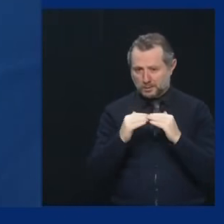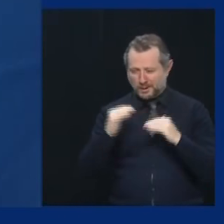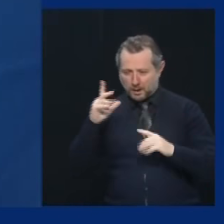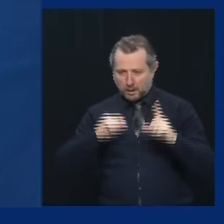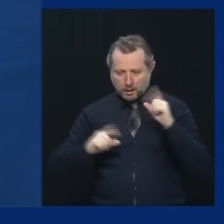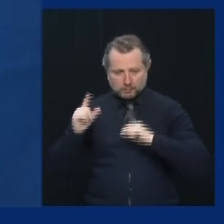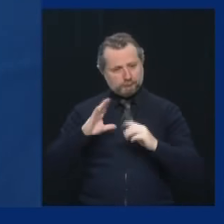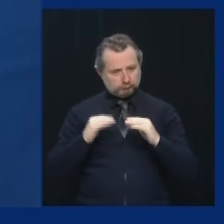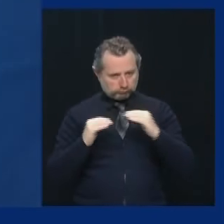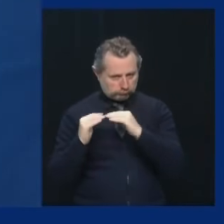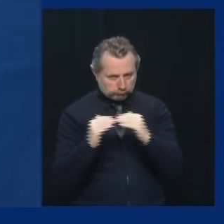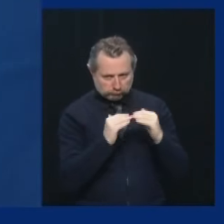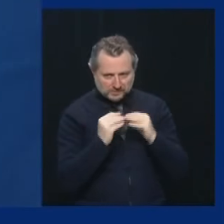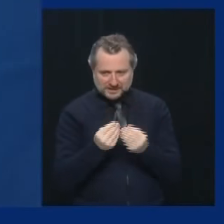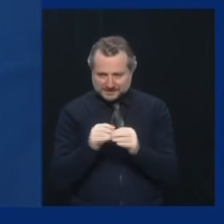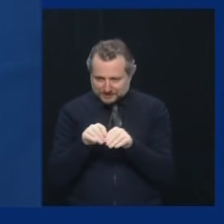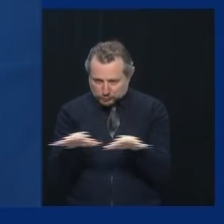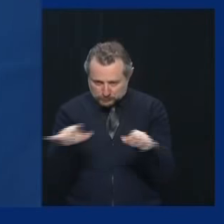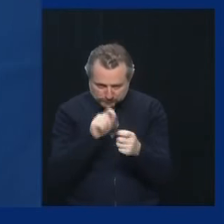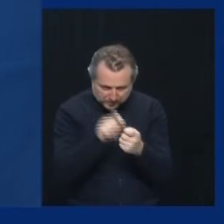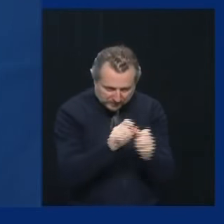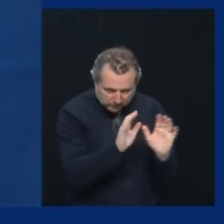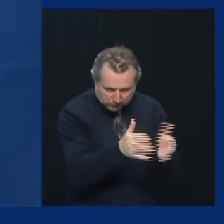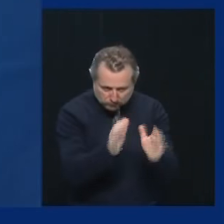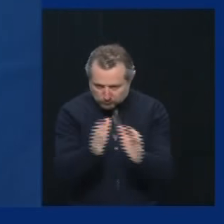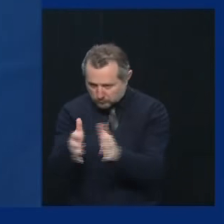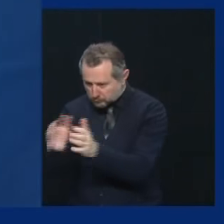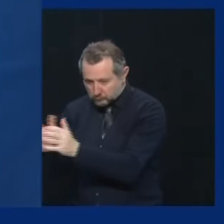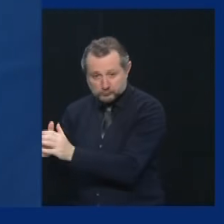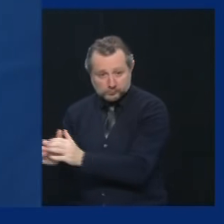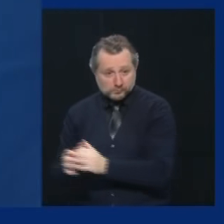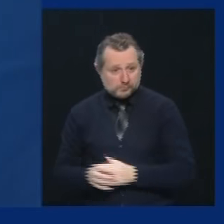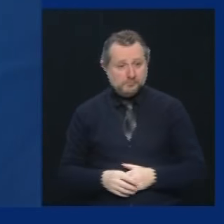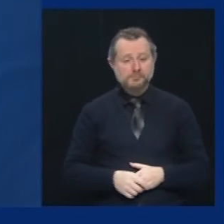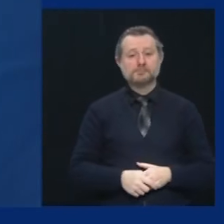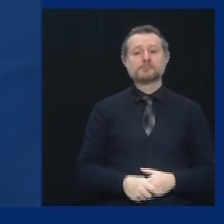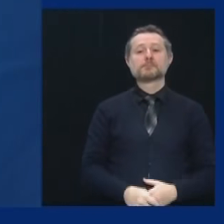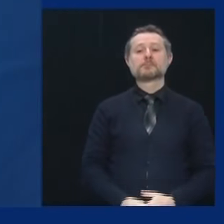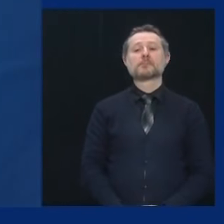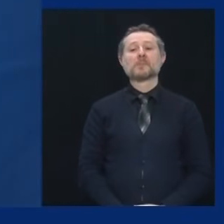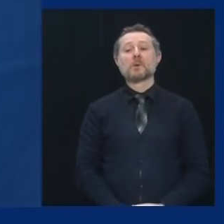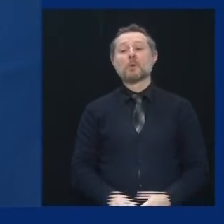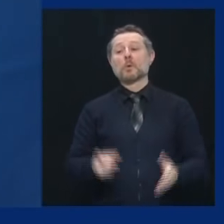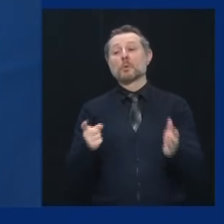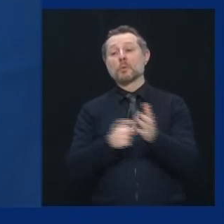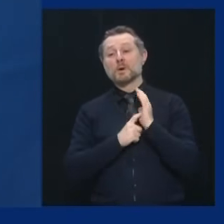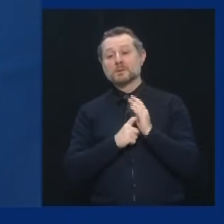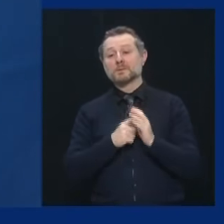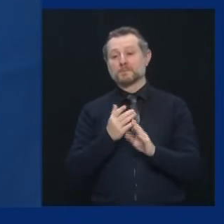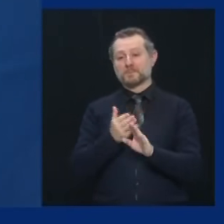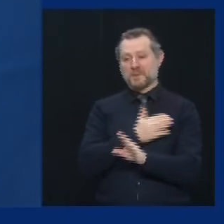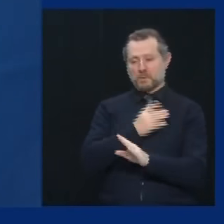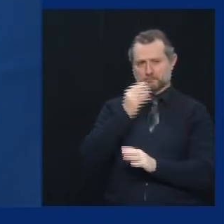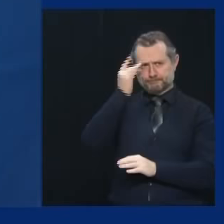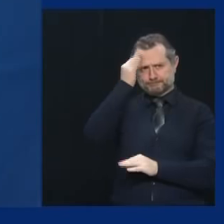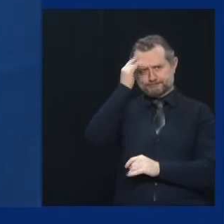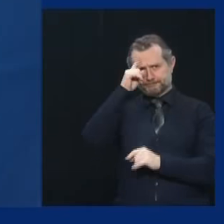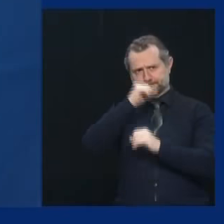THROUGH REALLY UNTIL NEW YEAR'S.